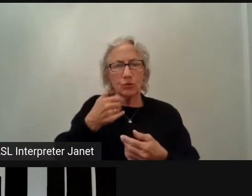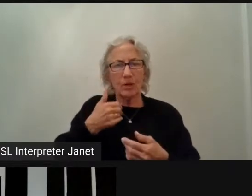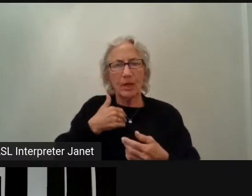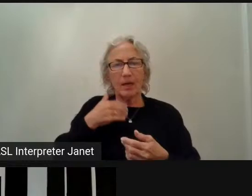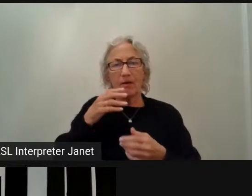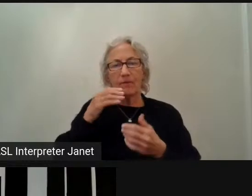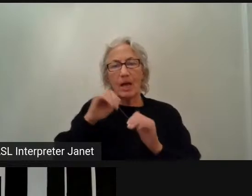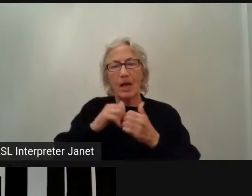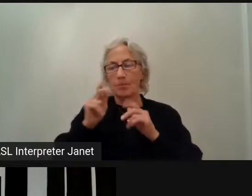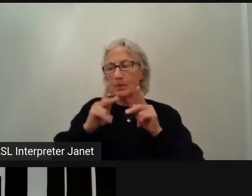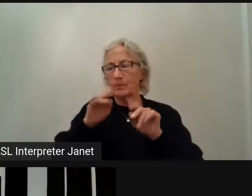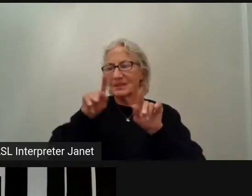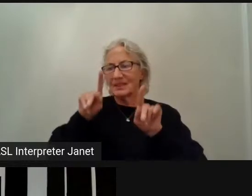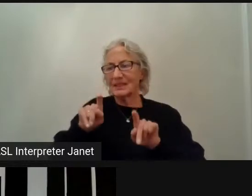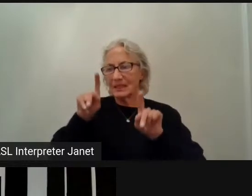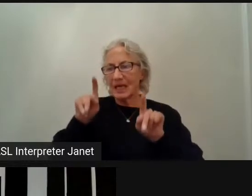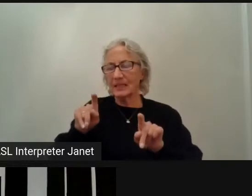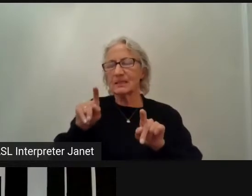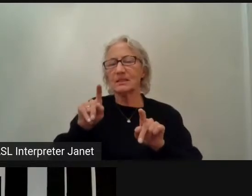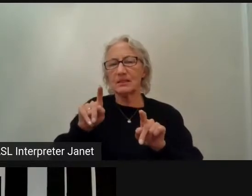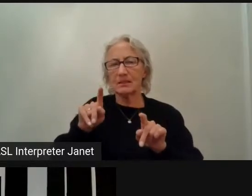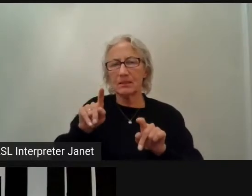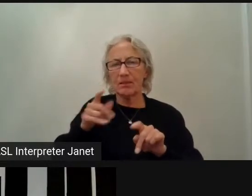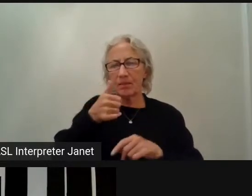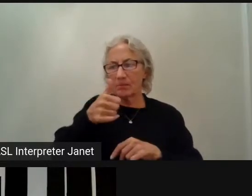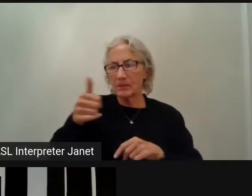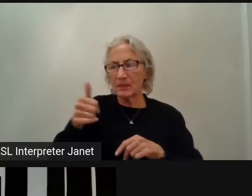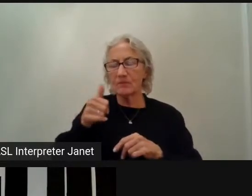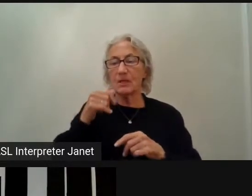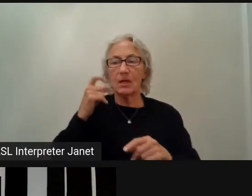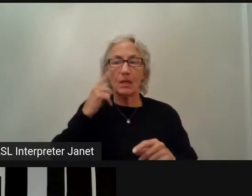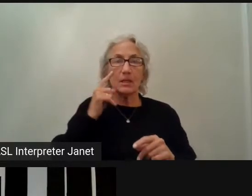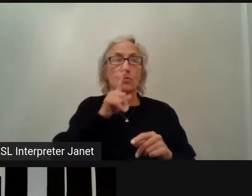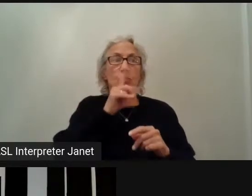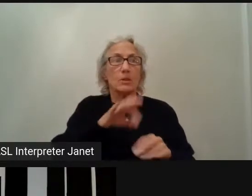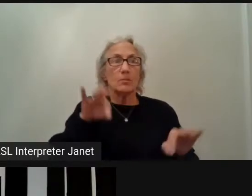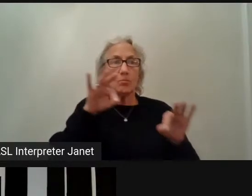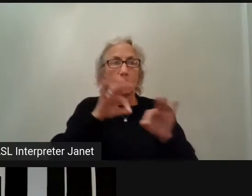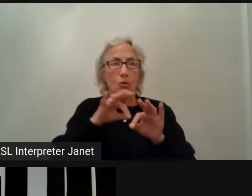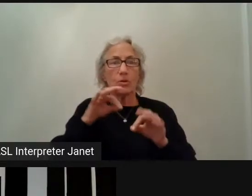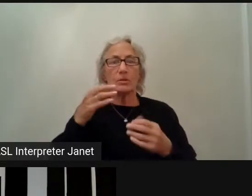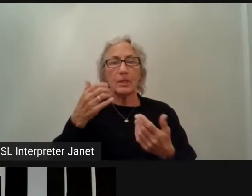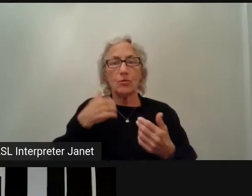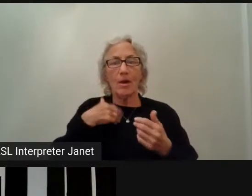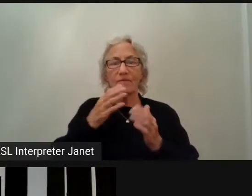access you have a end your organization. Any recommendations for people to contact these tests with their audience?